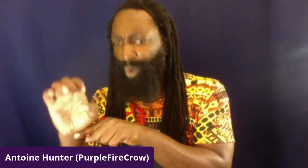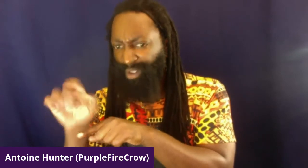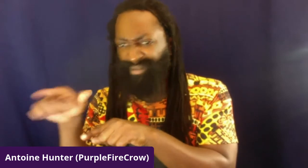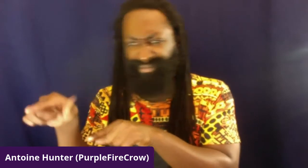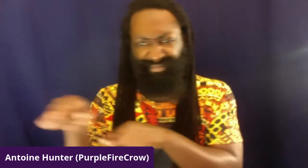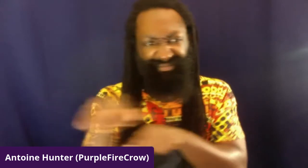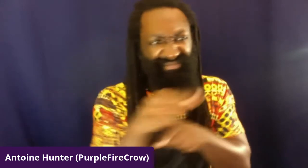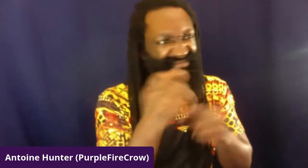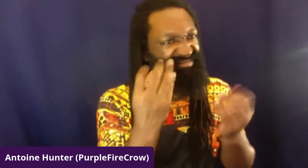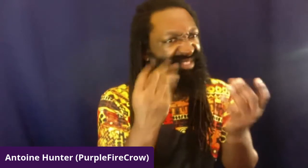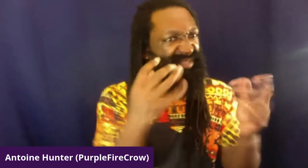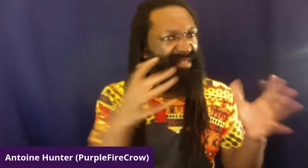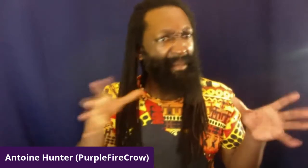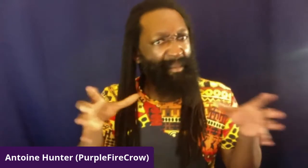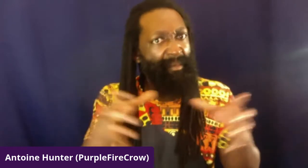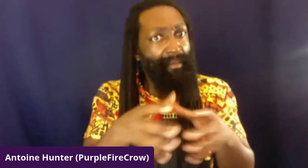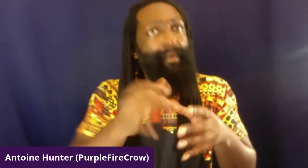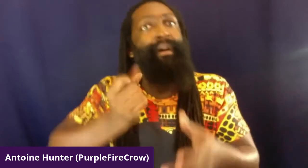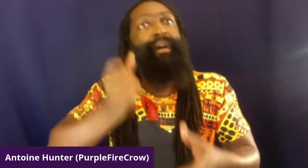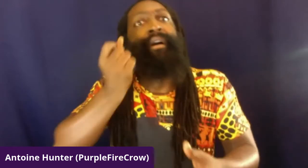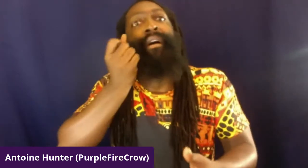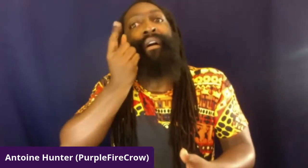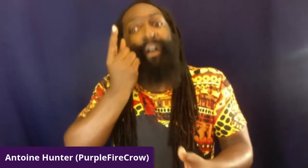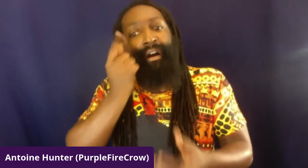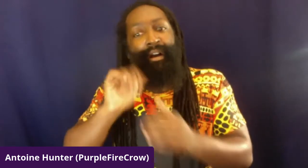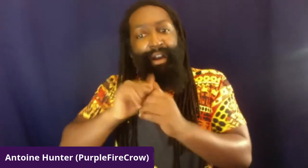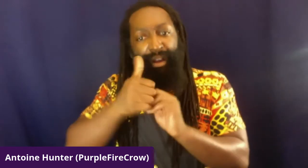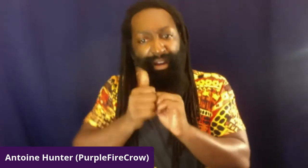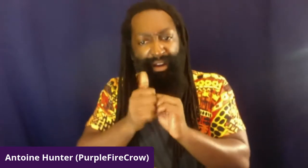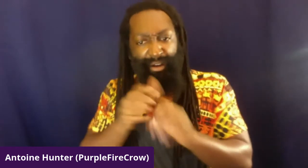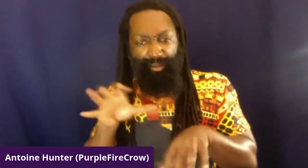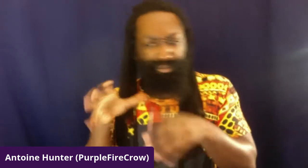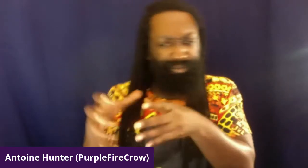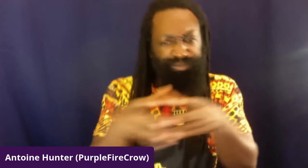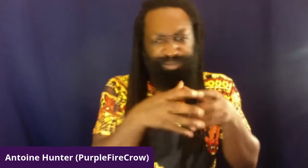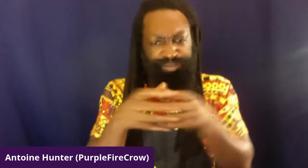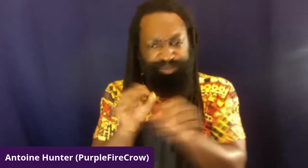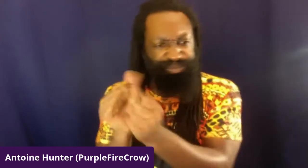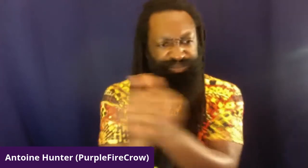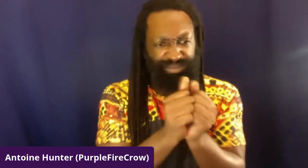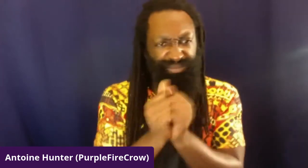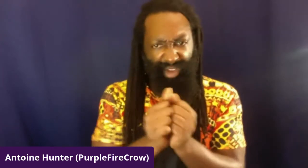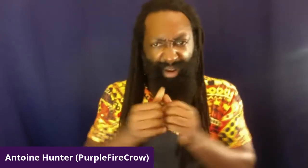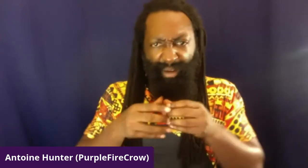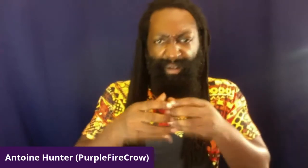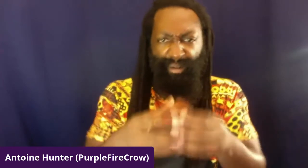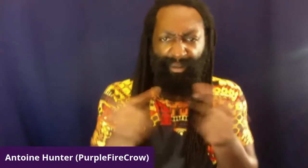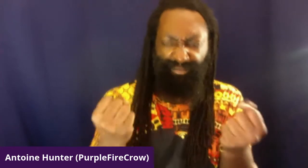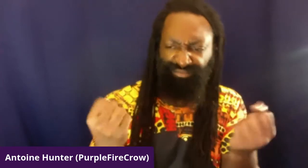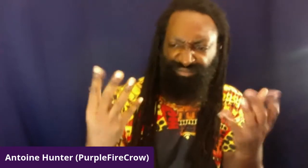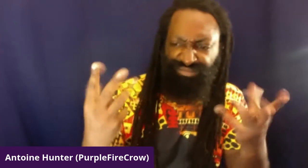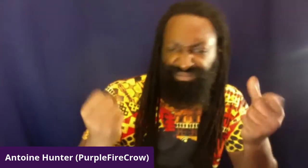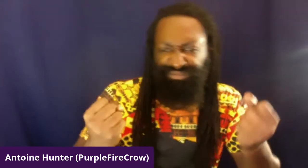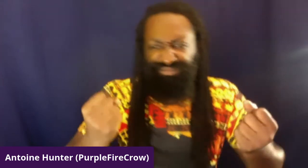He's been doing presentations with Google, a whole lot of different places. So understand just how that's working together